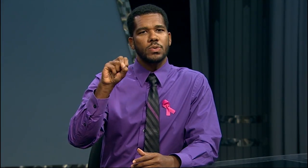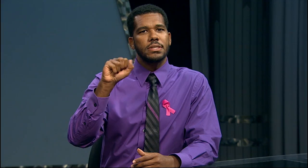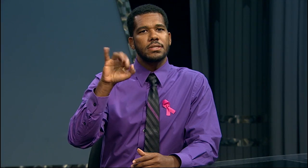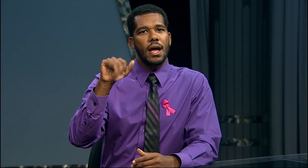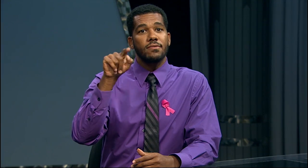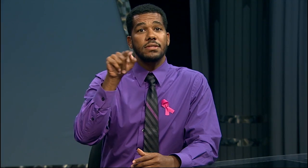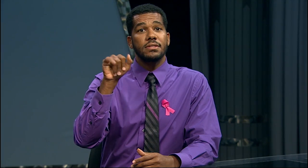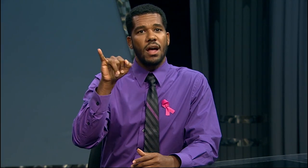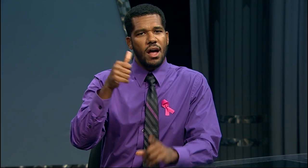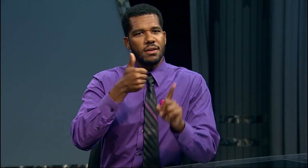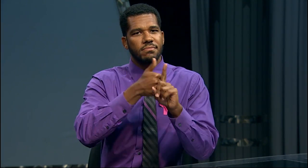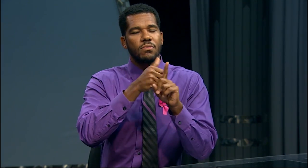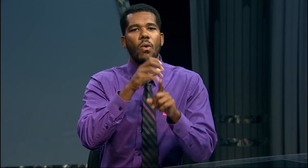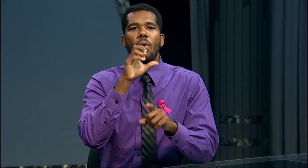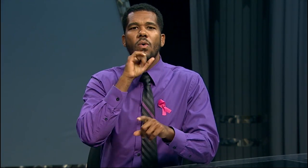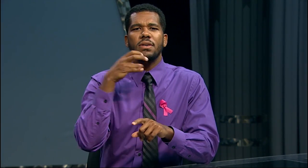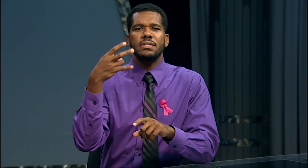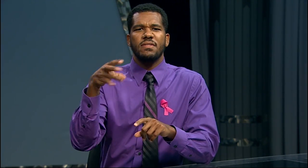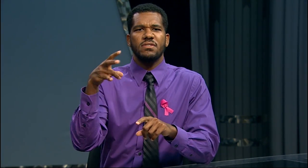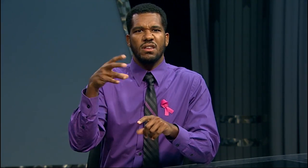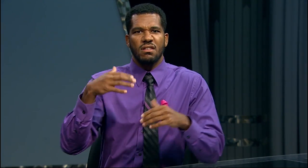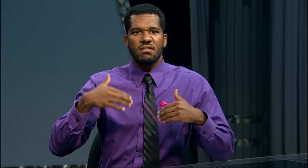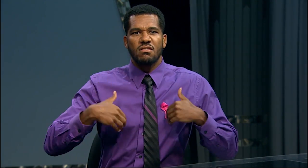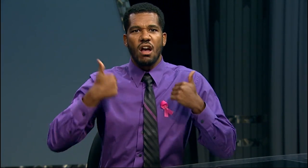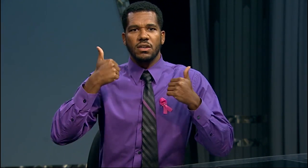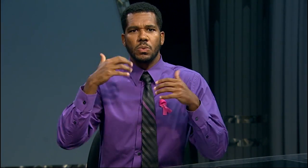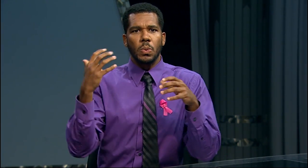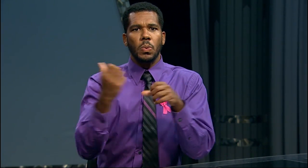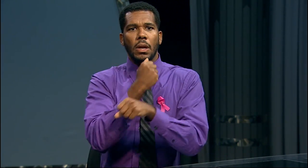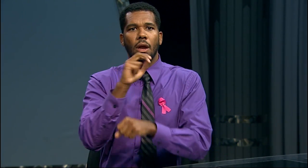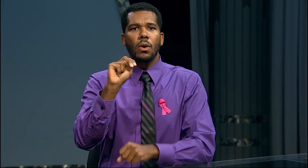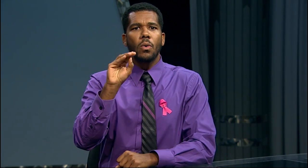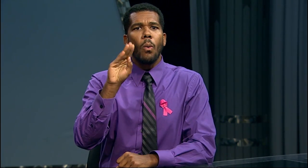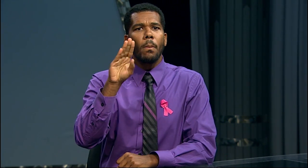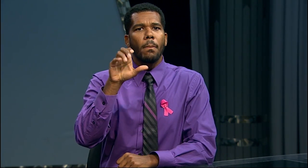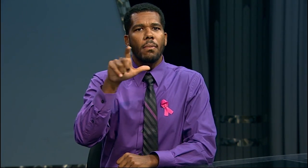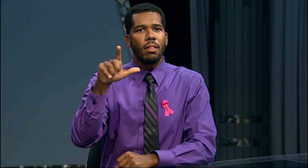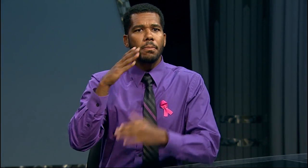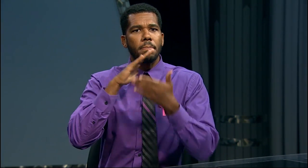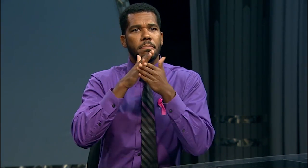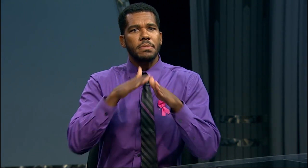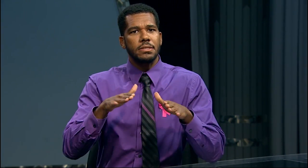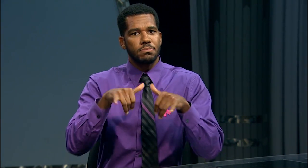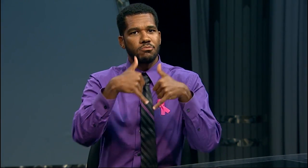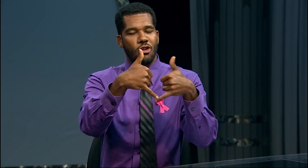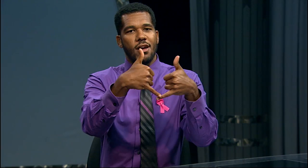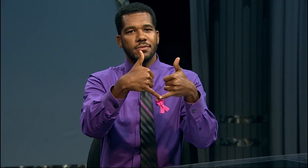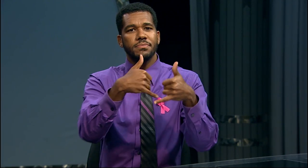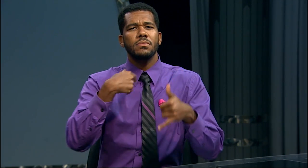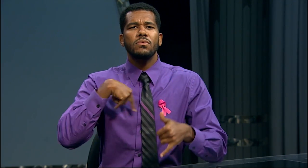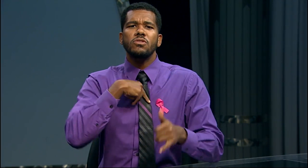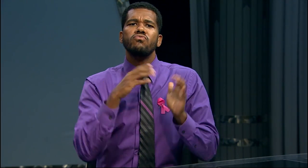Malala Yousafzai is 17-years-old and now the youngest person to win the Nobel Peace Prize.